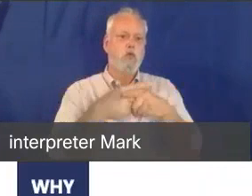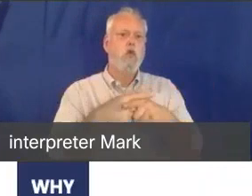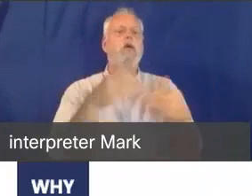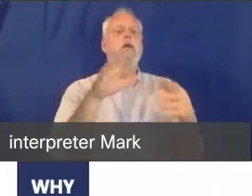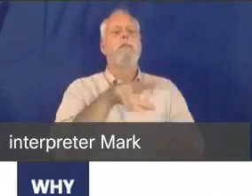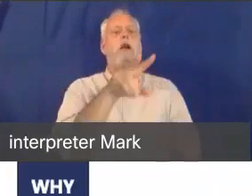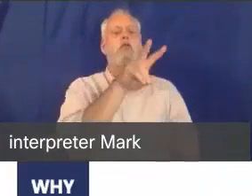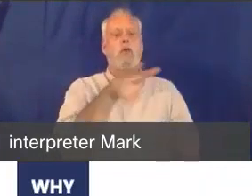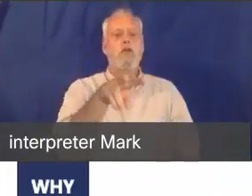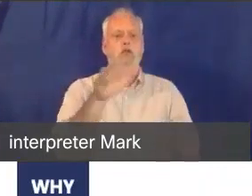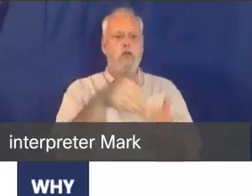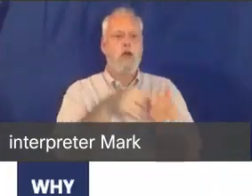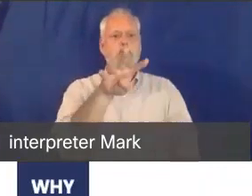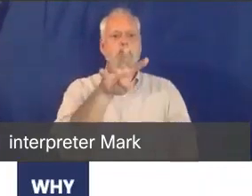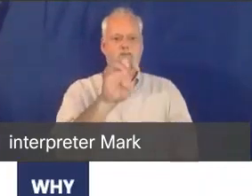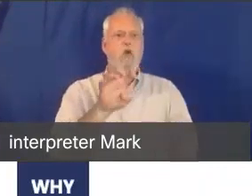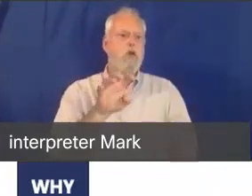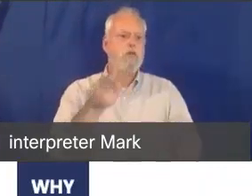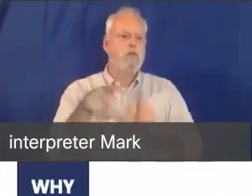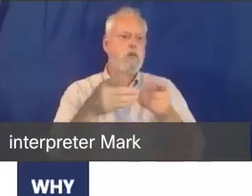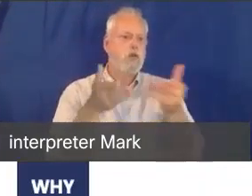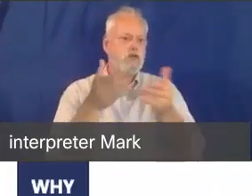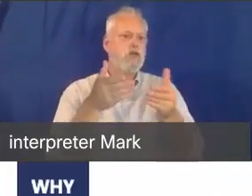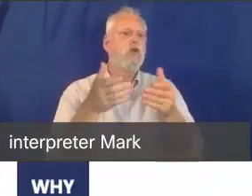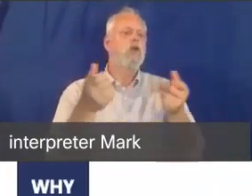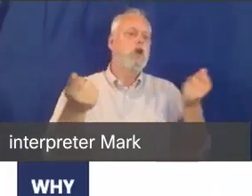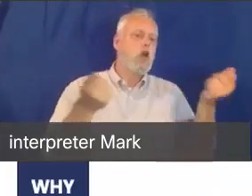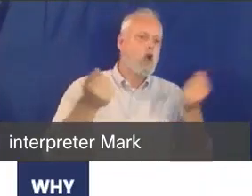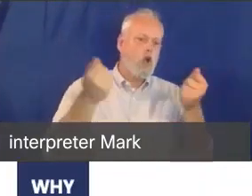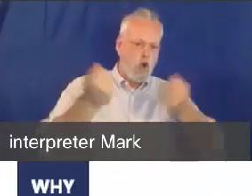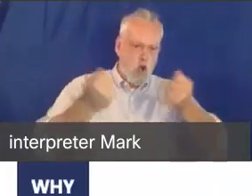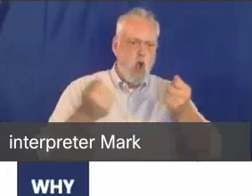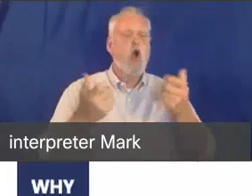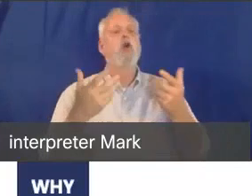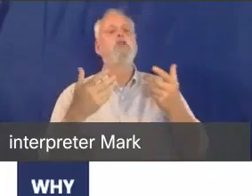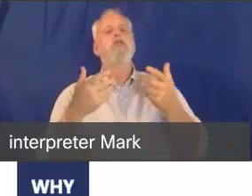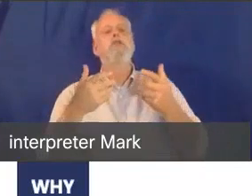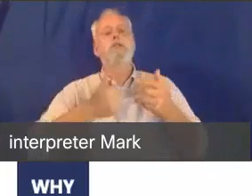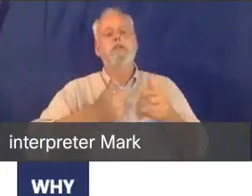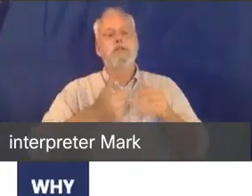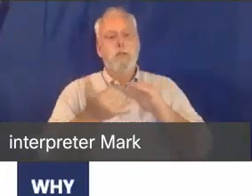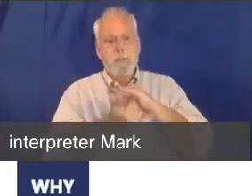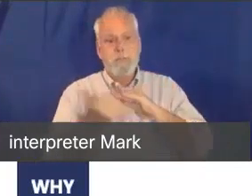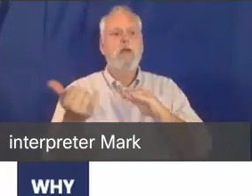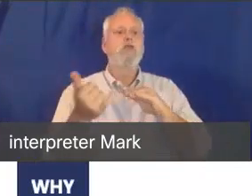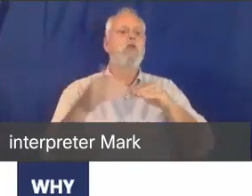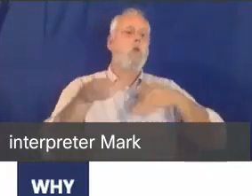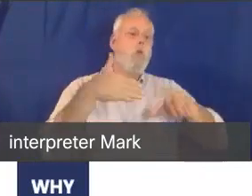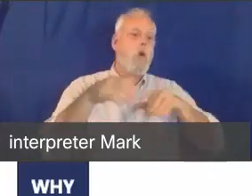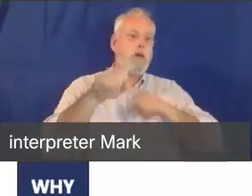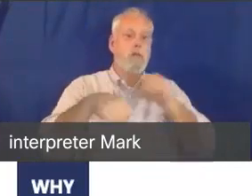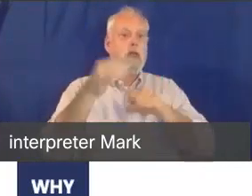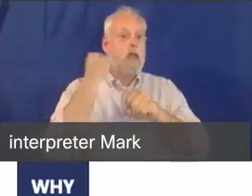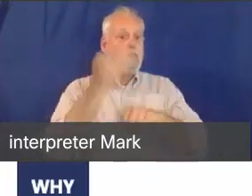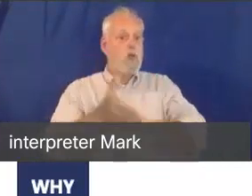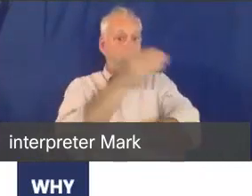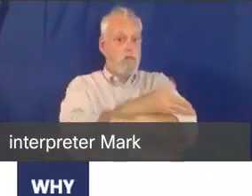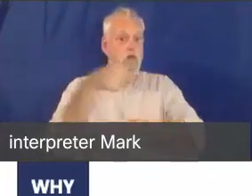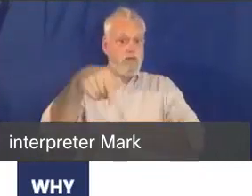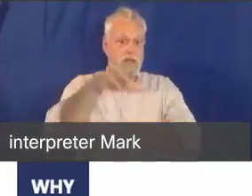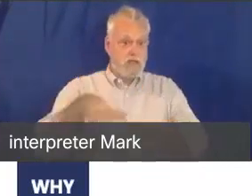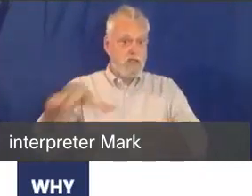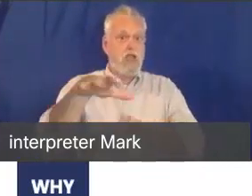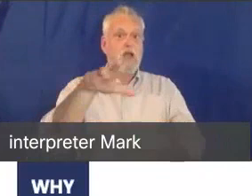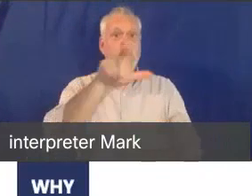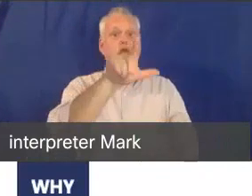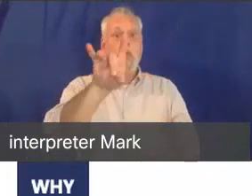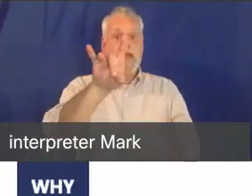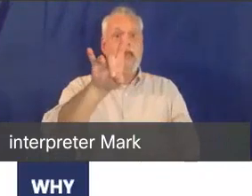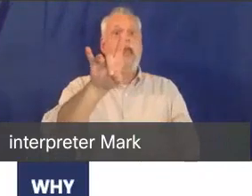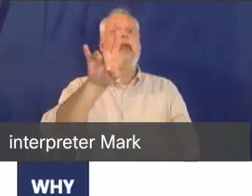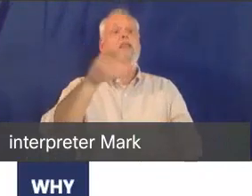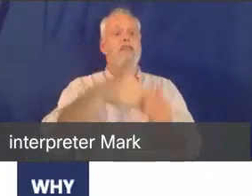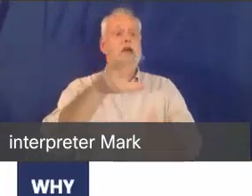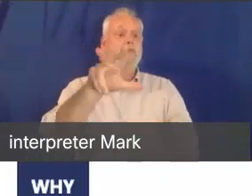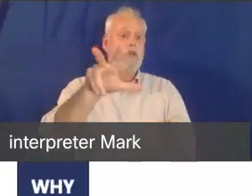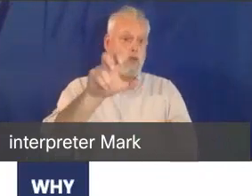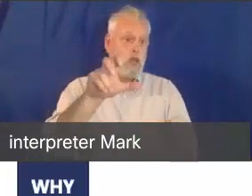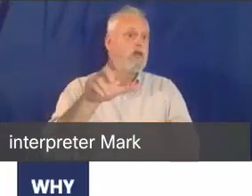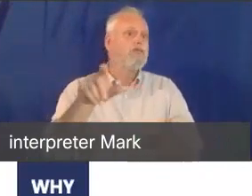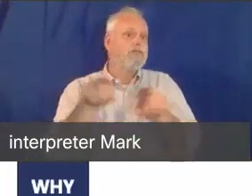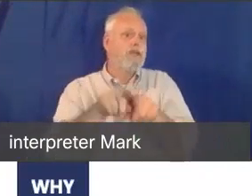Transit walking and biking, but if we reconfigure and make better and more economic use of this space, 10300, people can be served on that same right away. So we're really opening up a window for more people to benefit from use of the street.